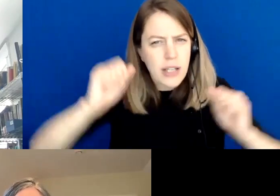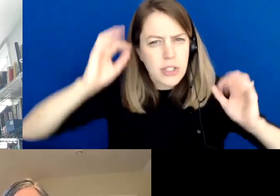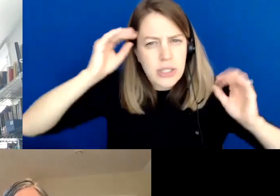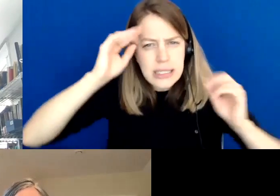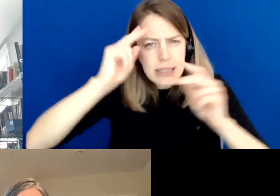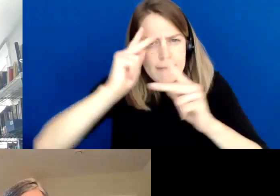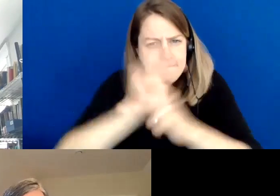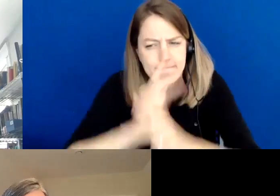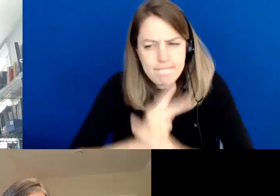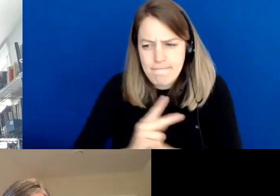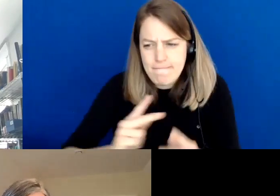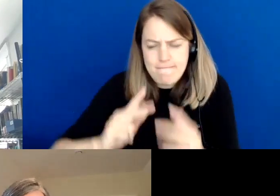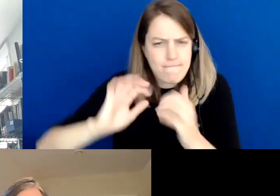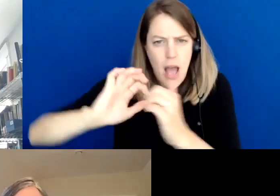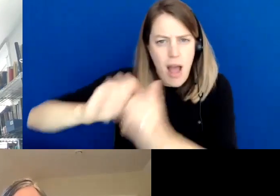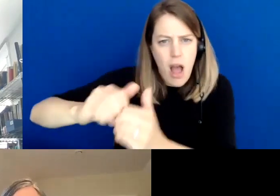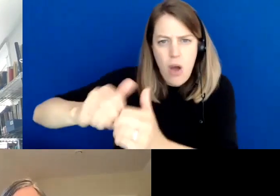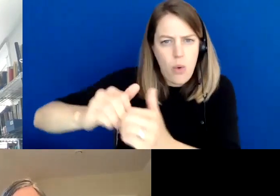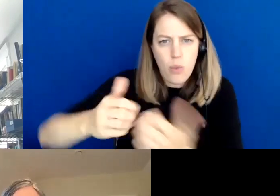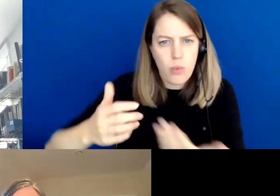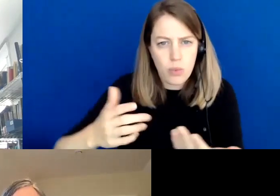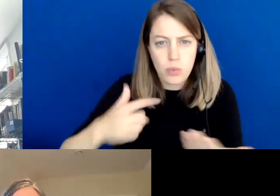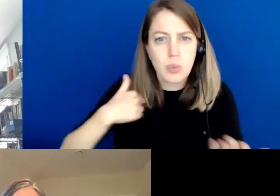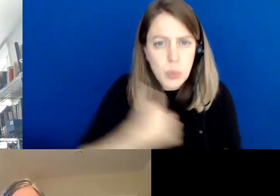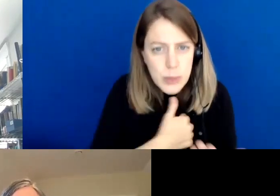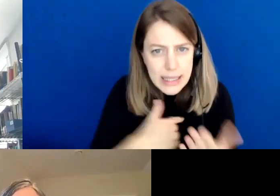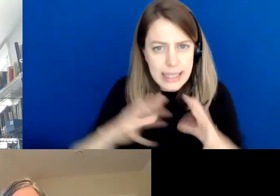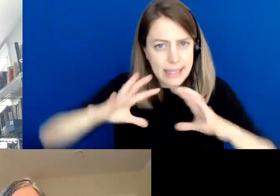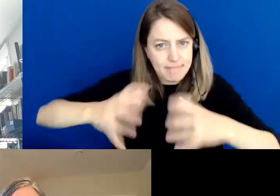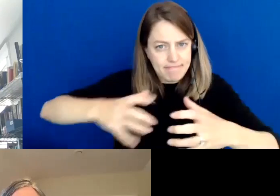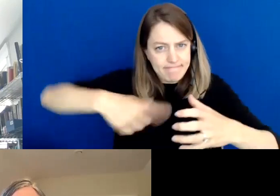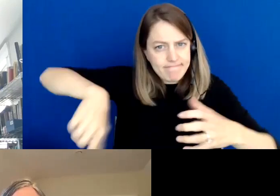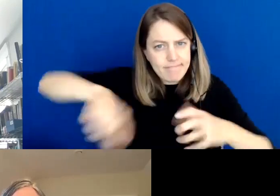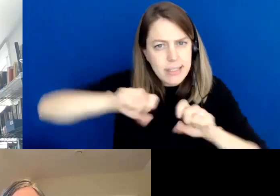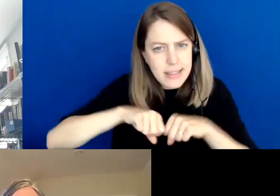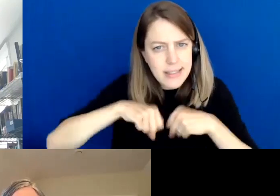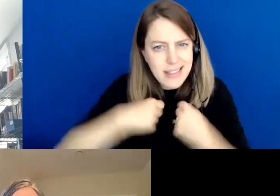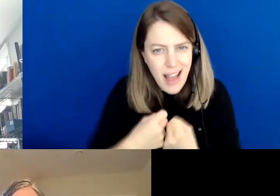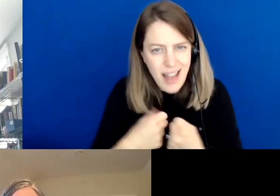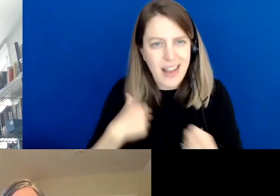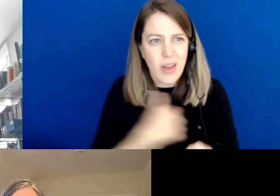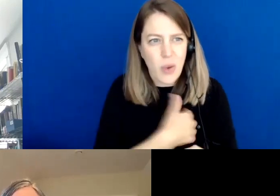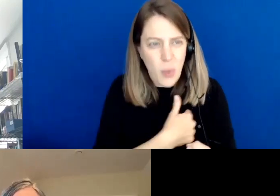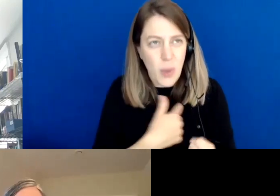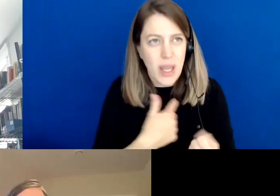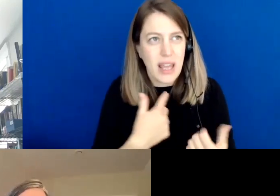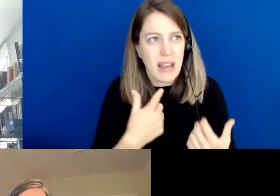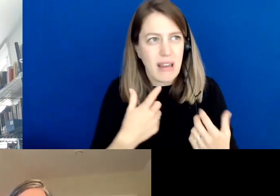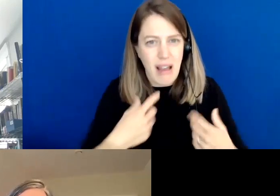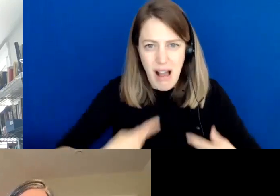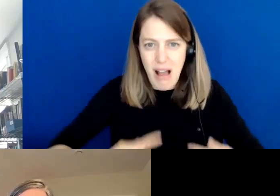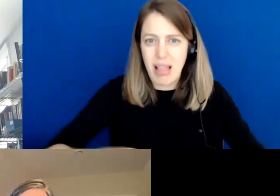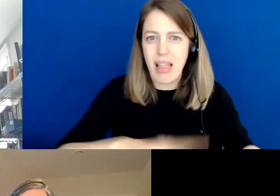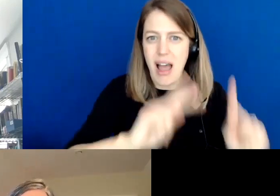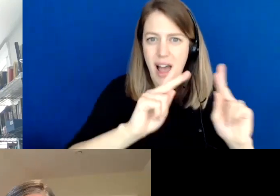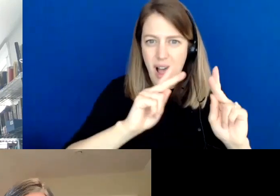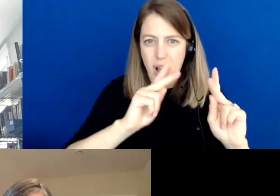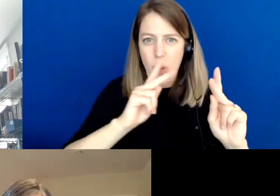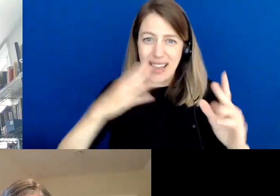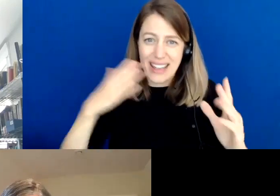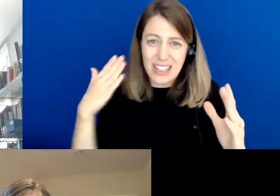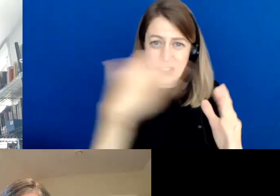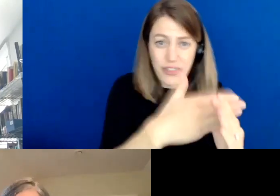it is as a society that we allow interventions that aren't allowed on animals,